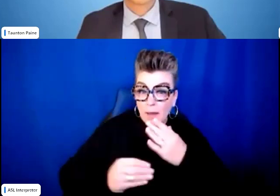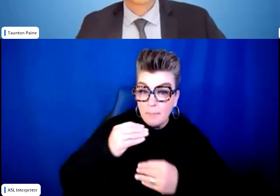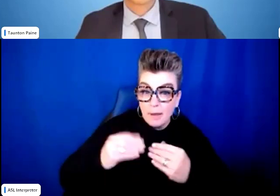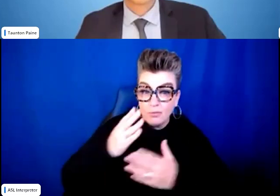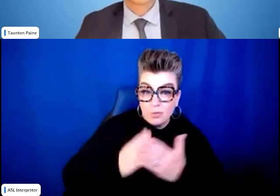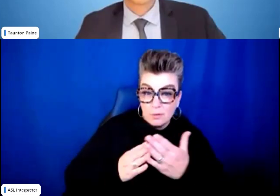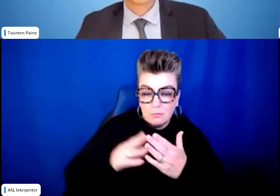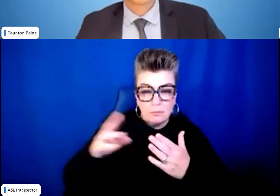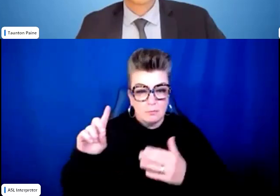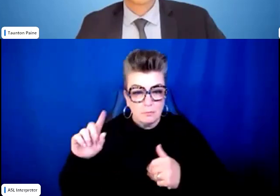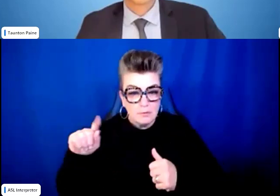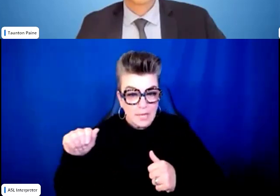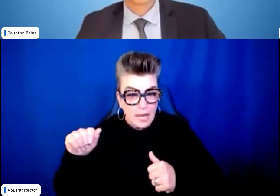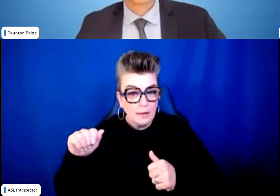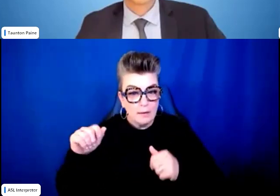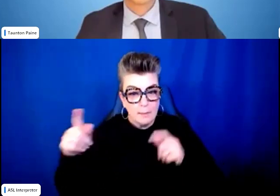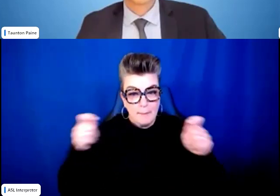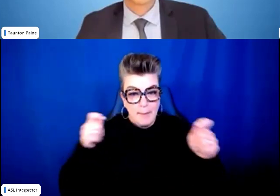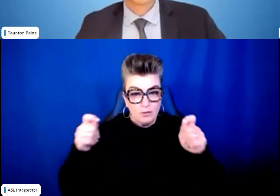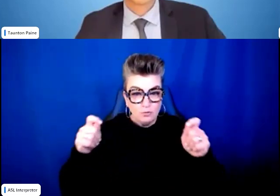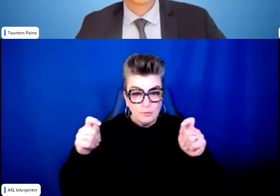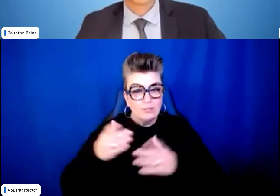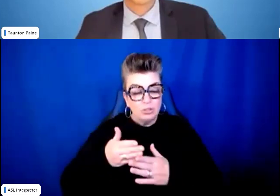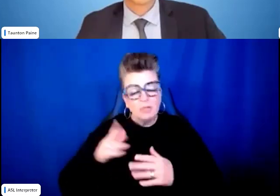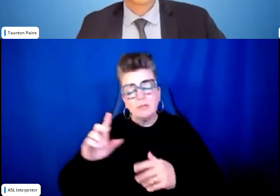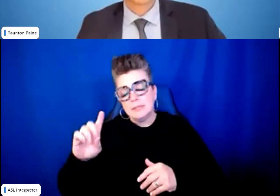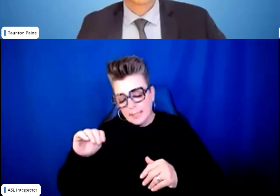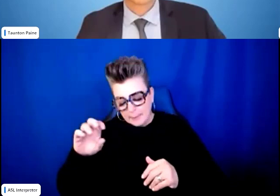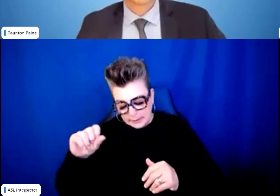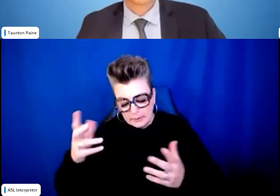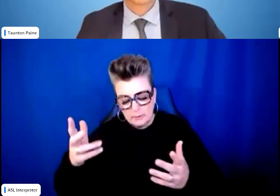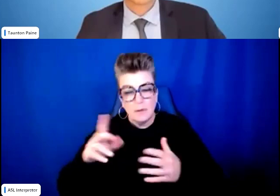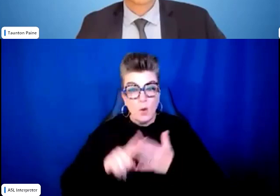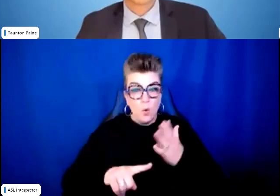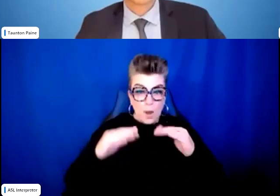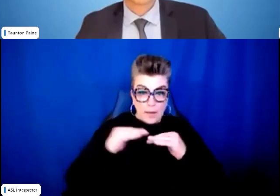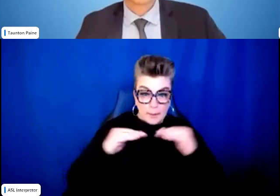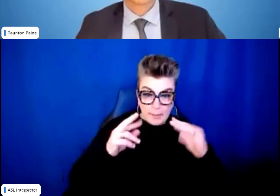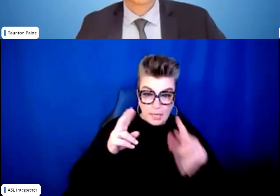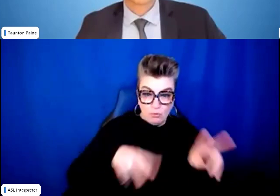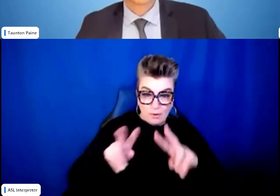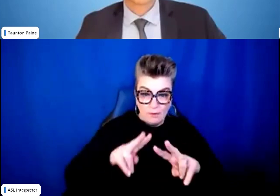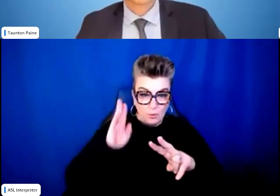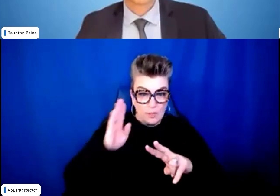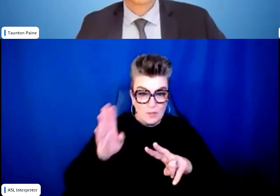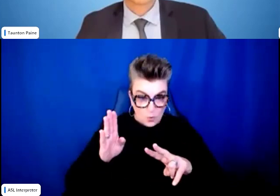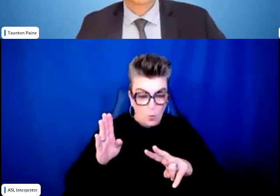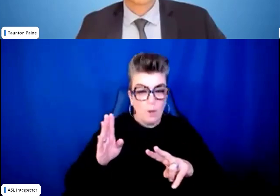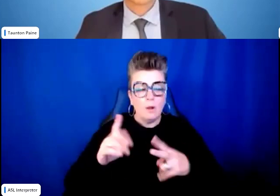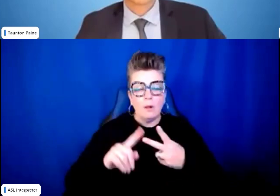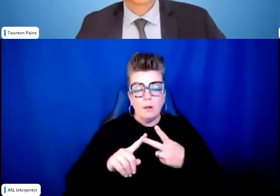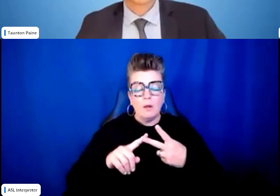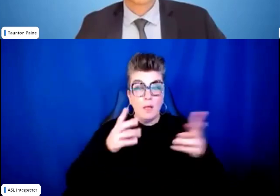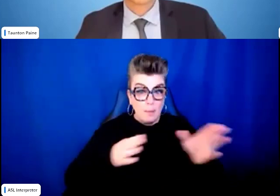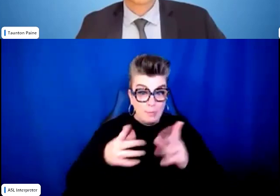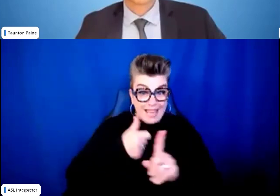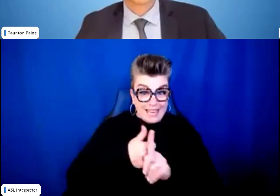and sharing is what peer reviewers will be looking at, but the plan itself will be assessed by NIH program staff.